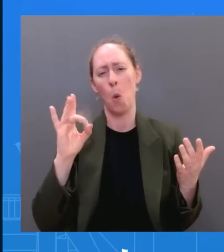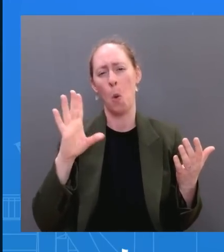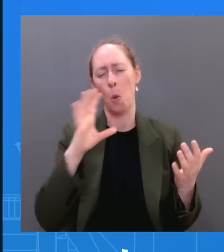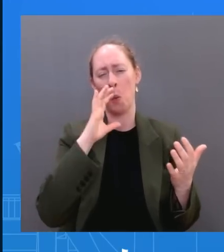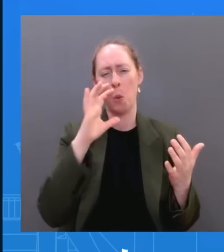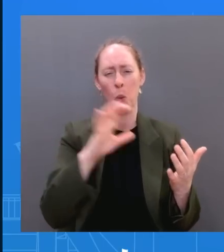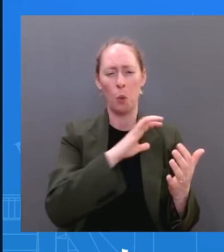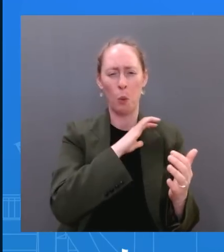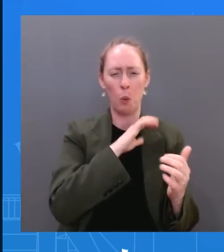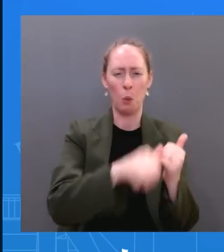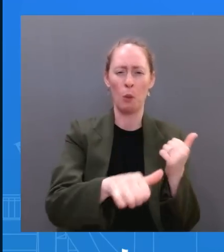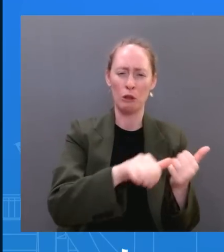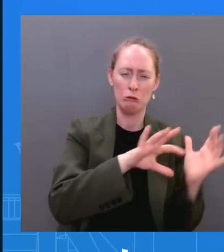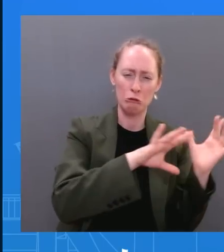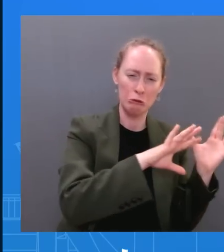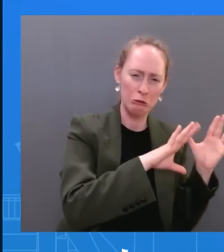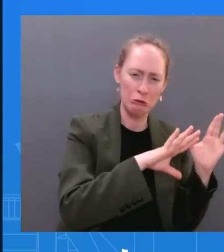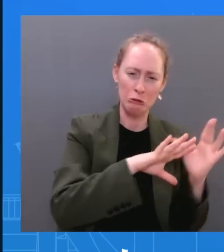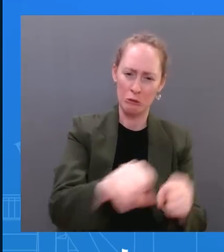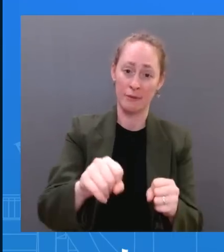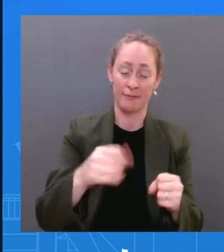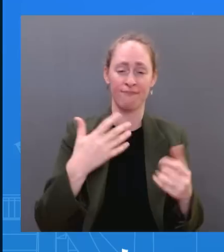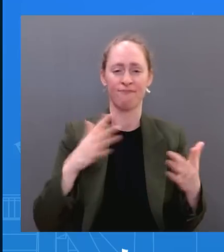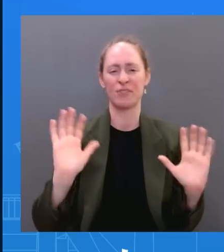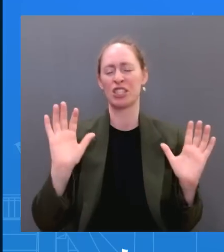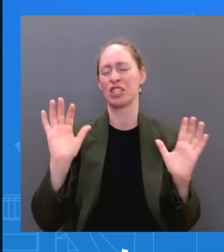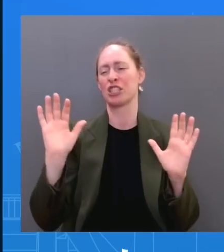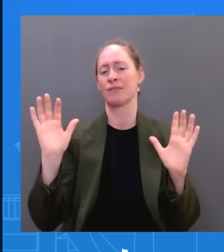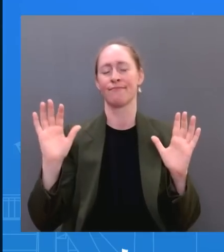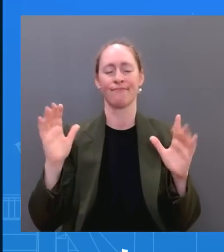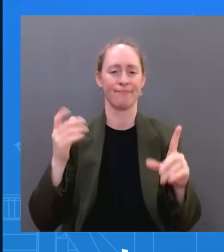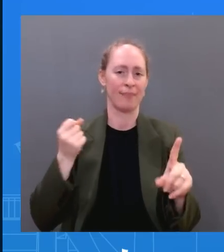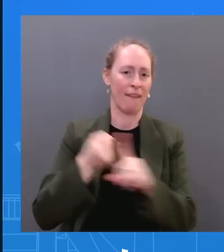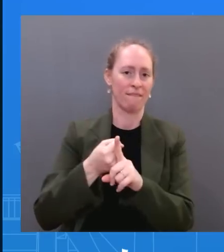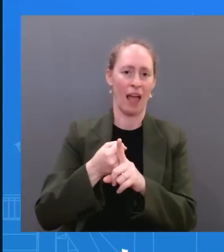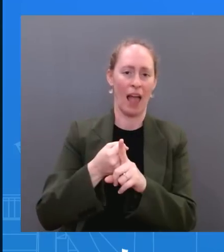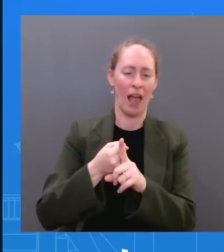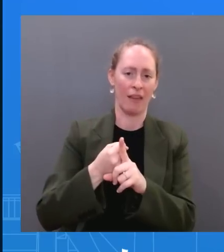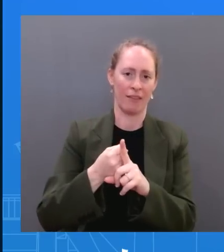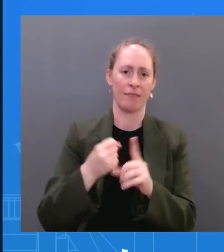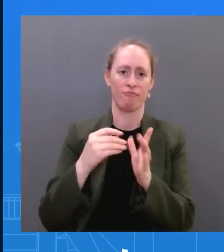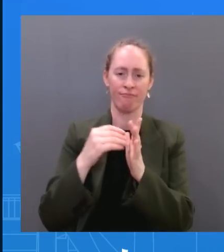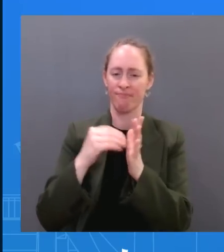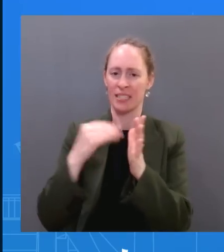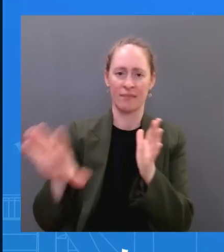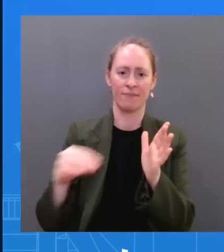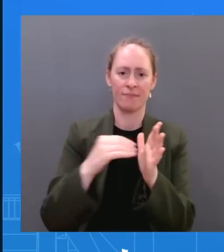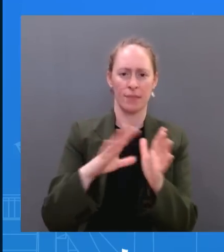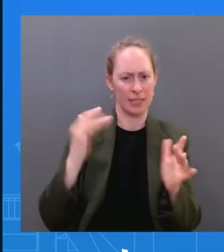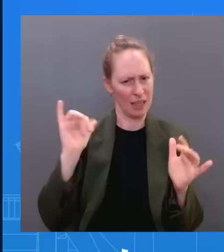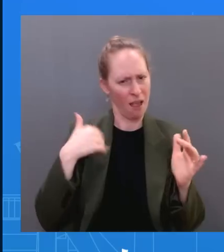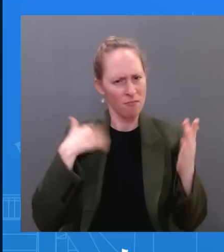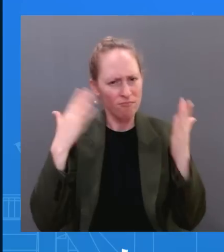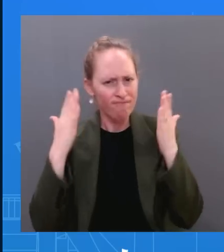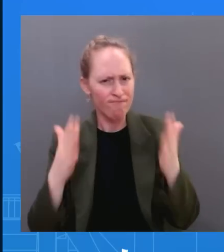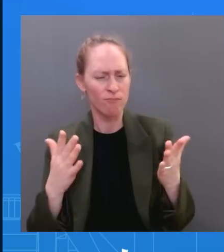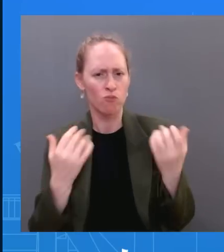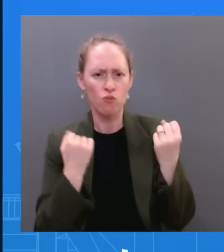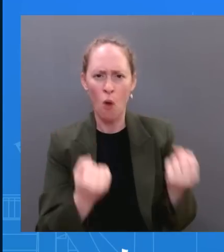And so, look, the President's going to be focused. We have a strong economy. We are going to -- you know, as we're talking about inflation,